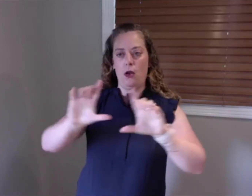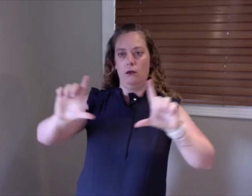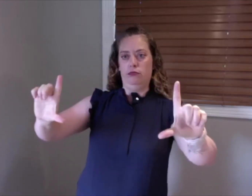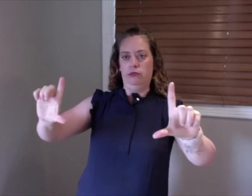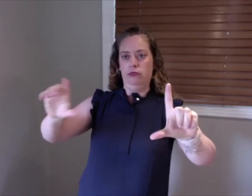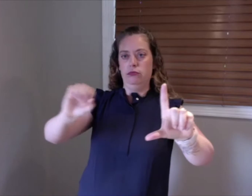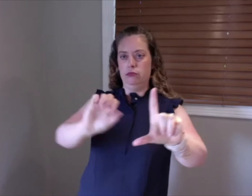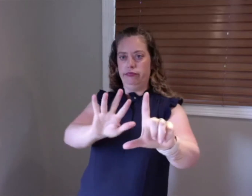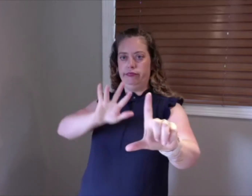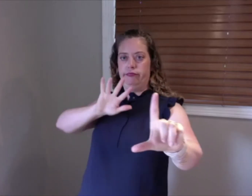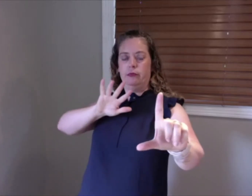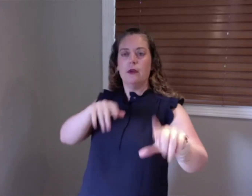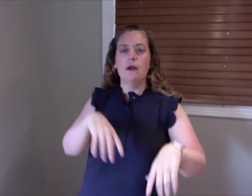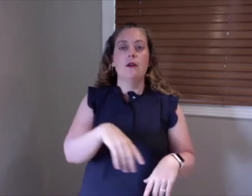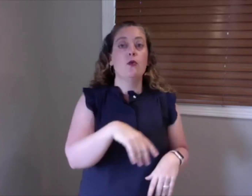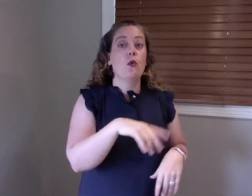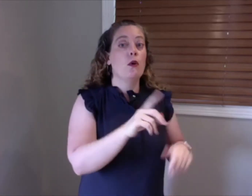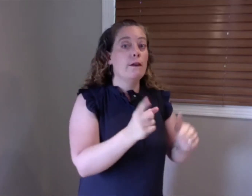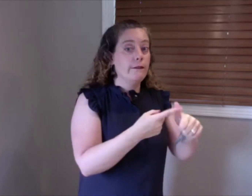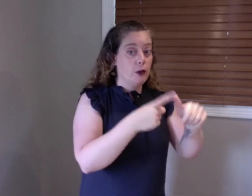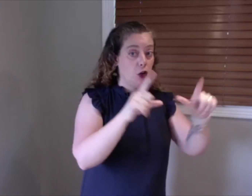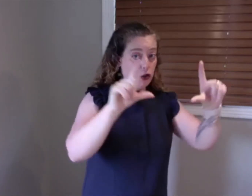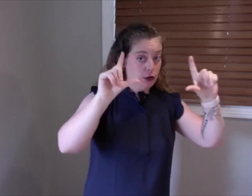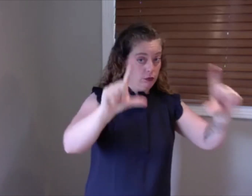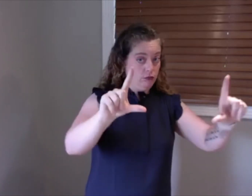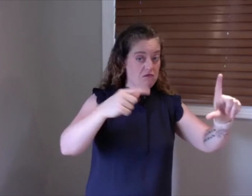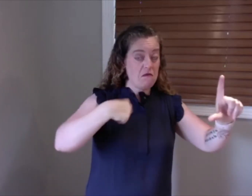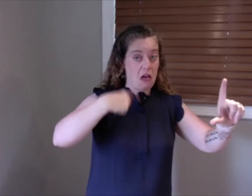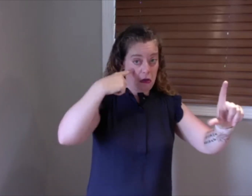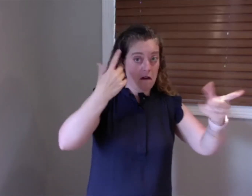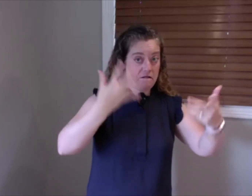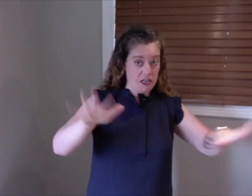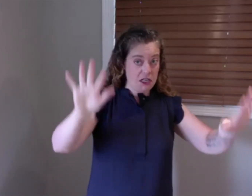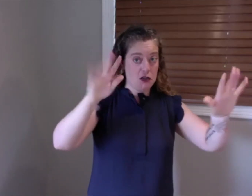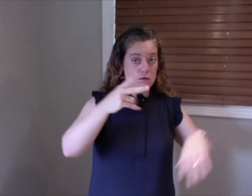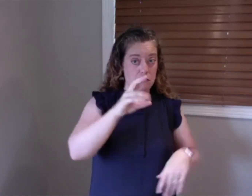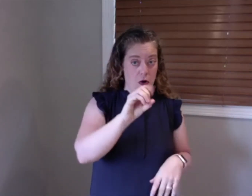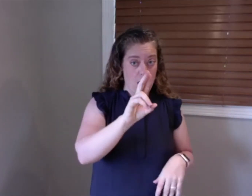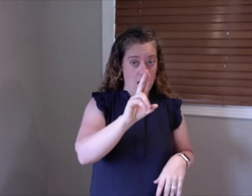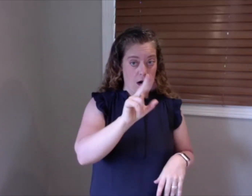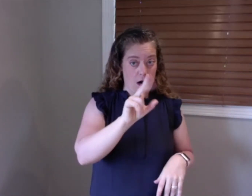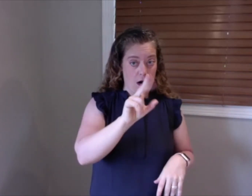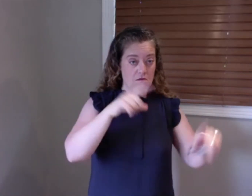layers of paint to give it dimension and when I had what i thought was my